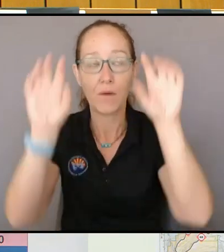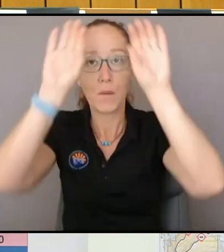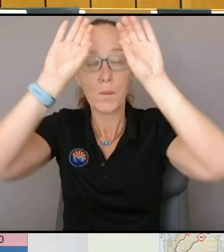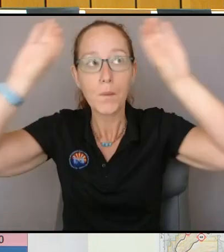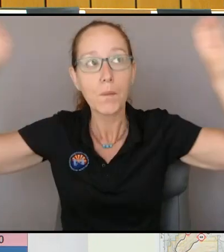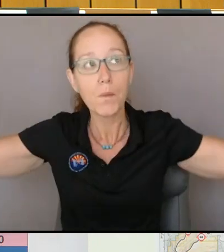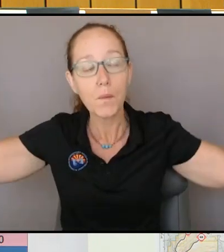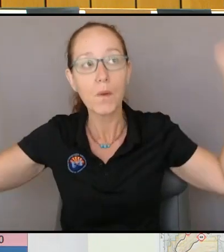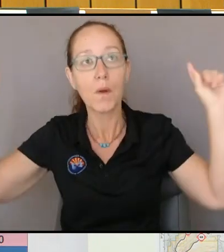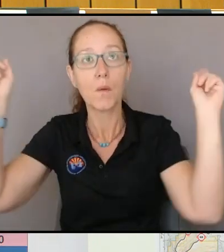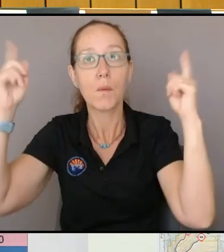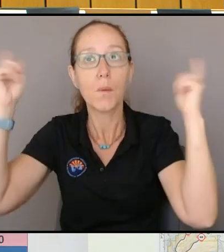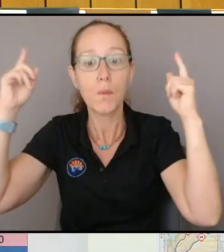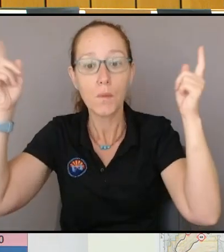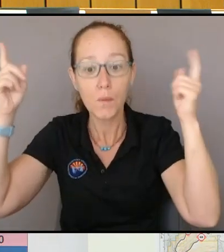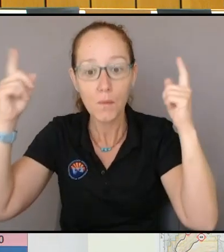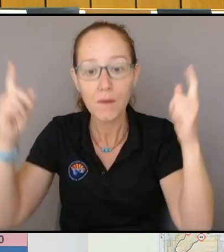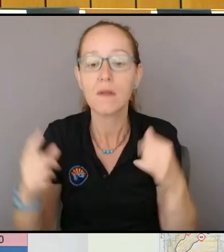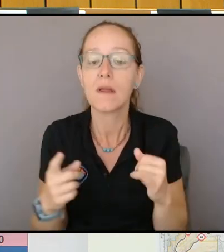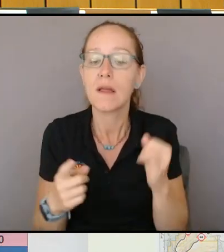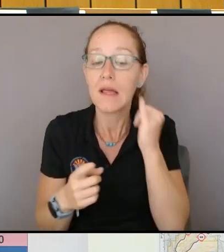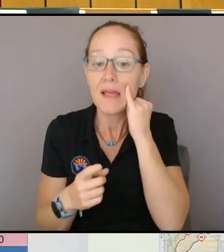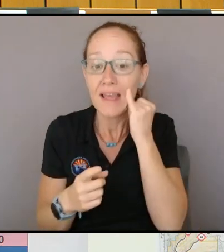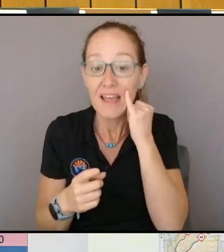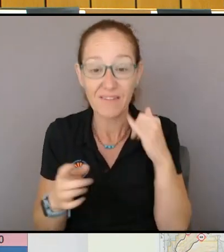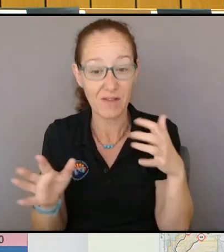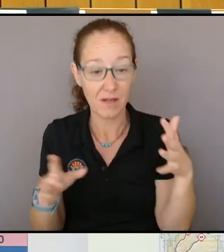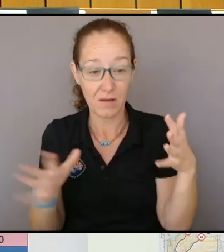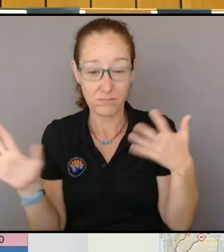if there's too much wind, it can cause those blades to flex up